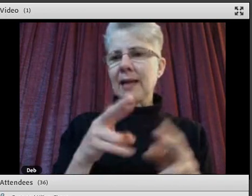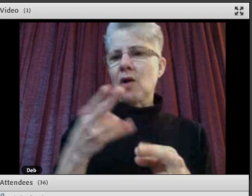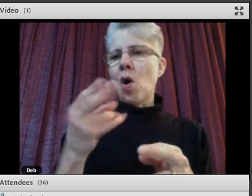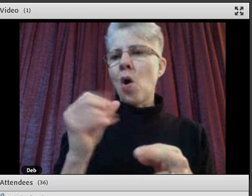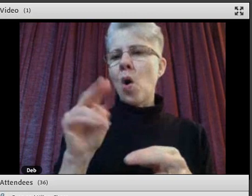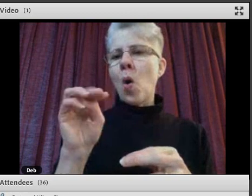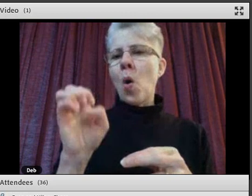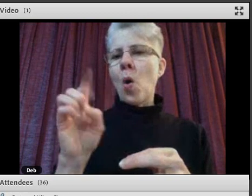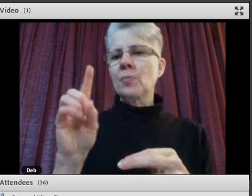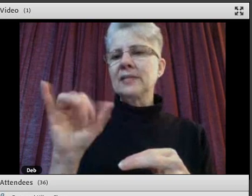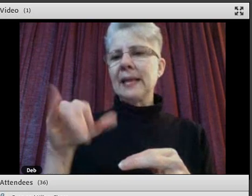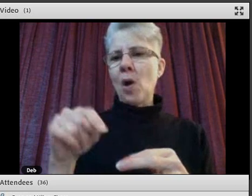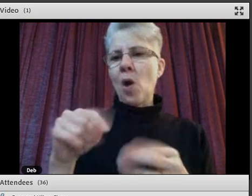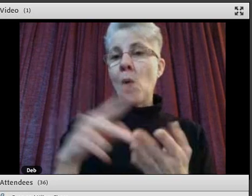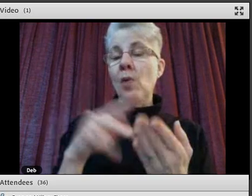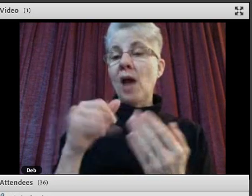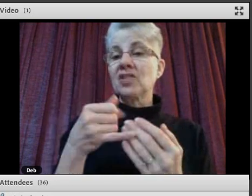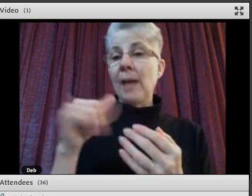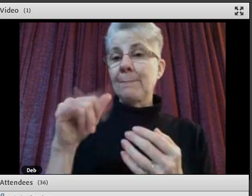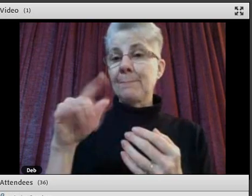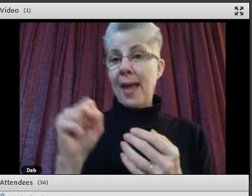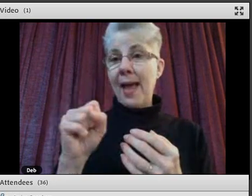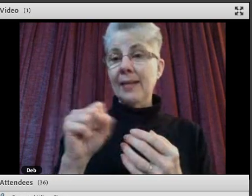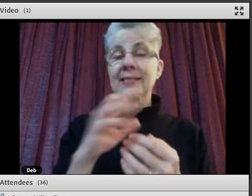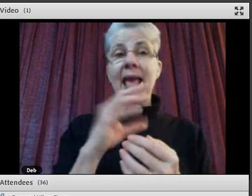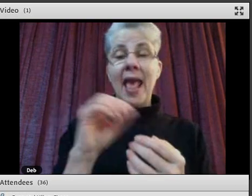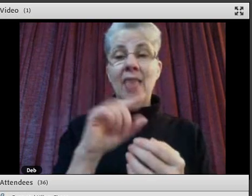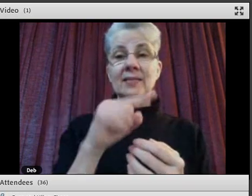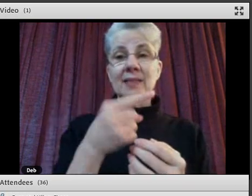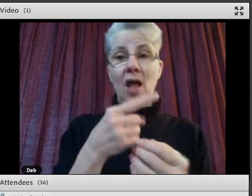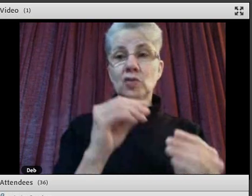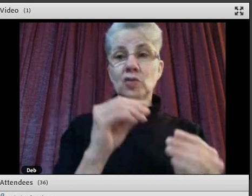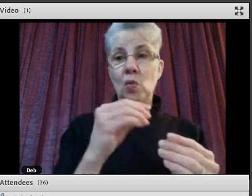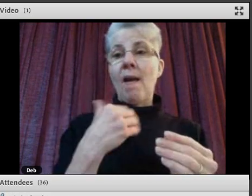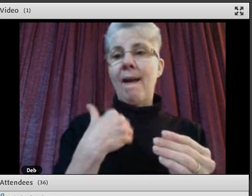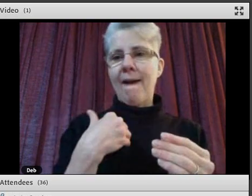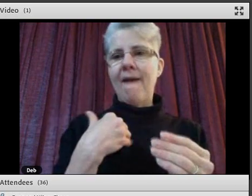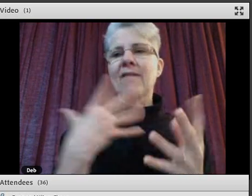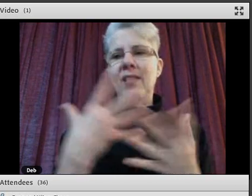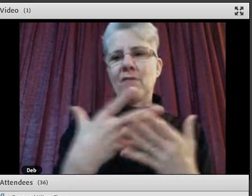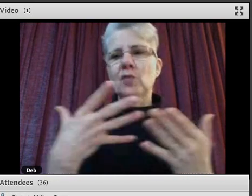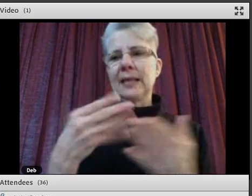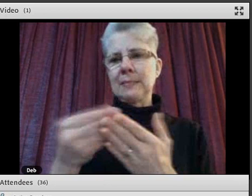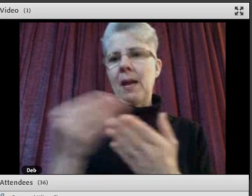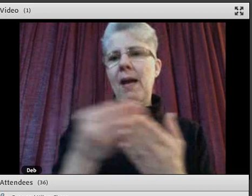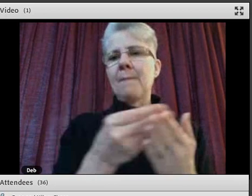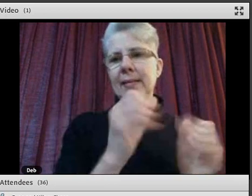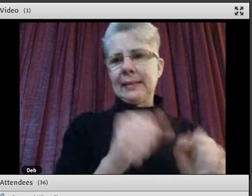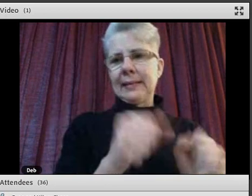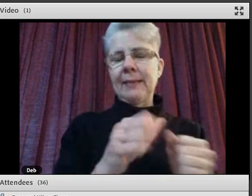Home Depot Project Packs in the insulation isle and the dollar store foam board are great. We have a lot of those things.